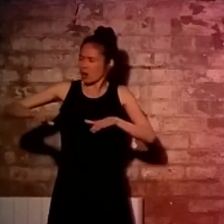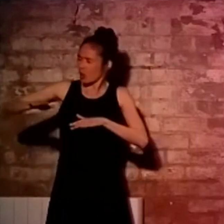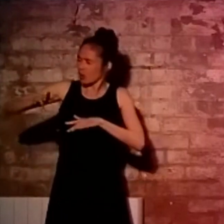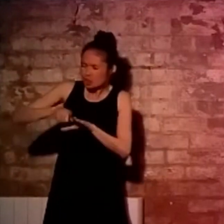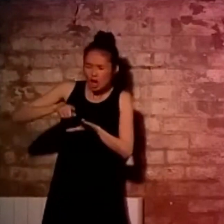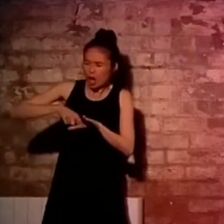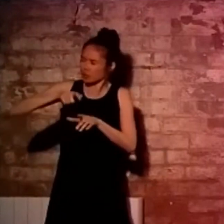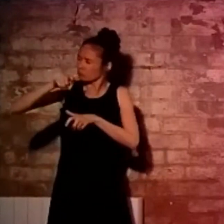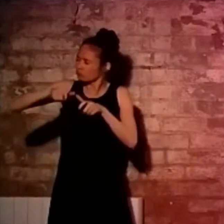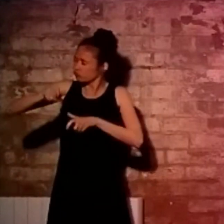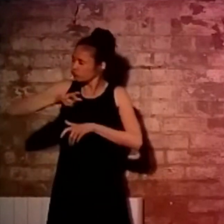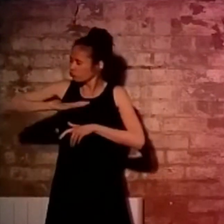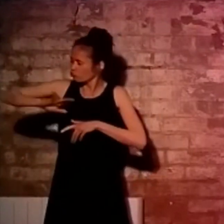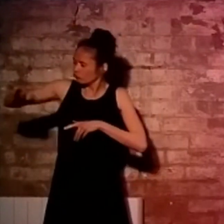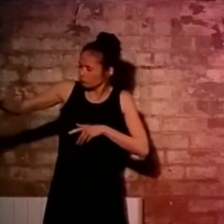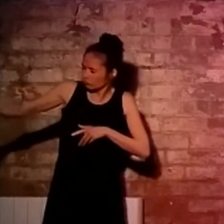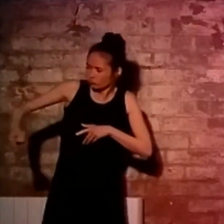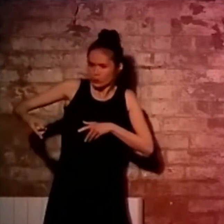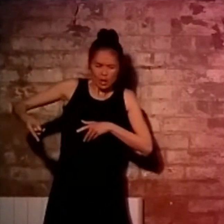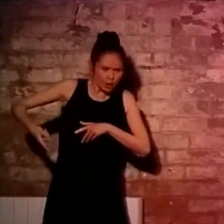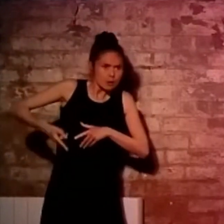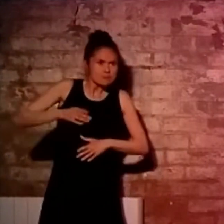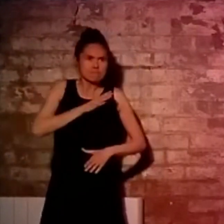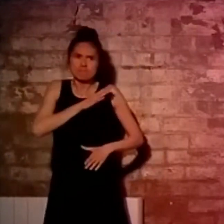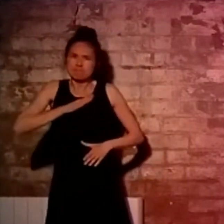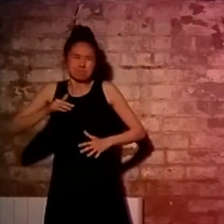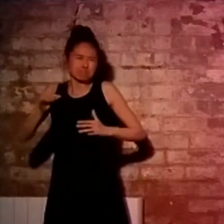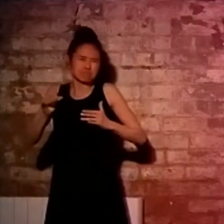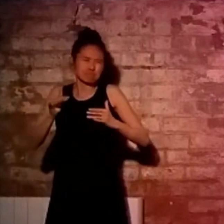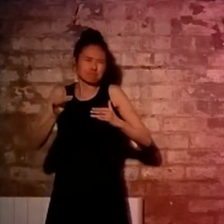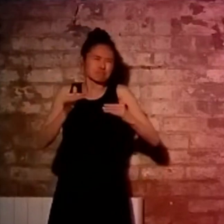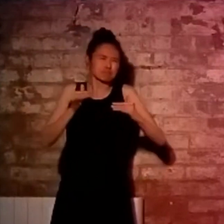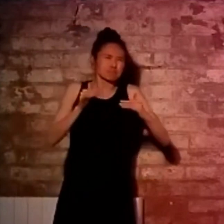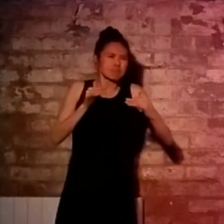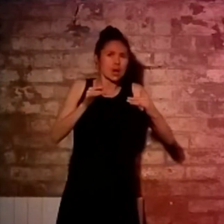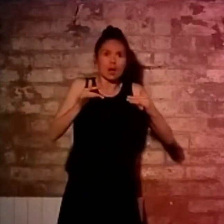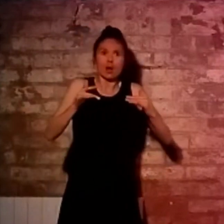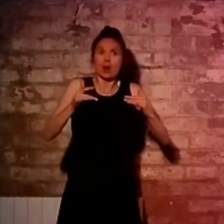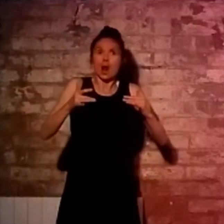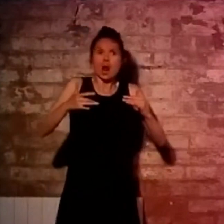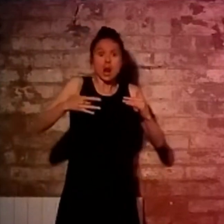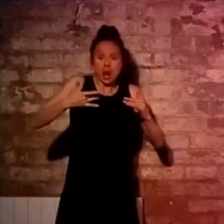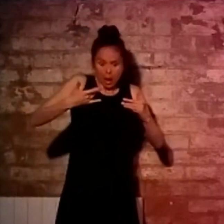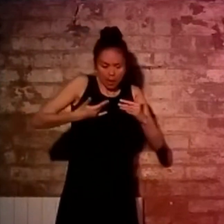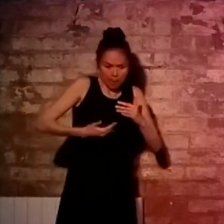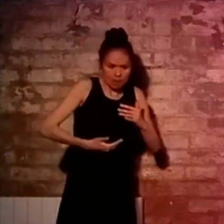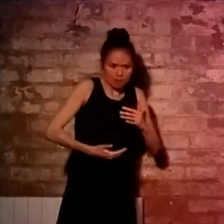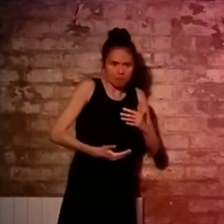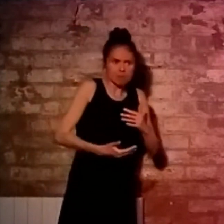If thou survive then in sham desire, some attest toward usurping their masters.